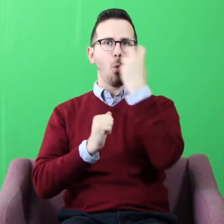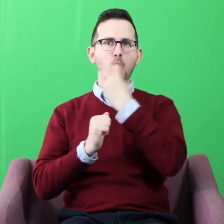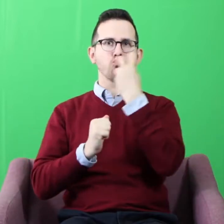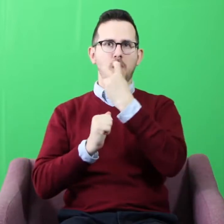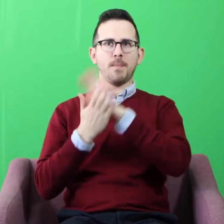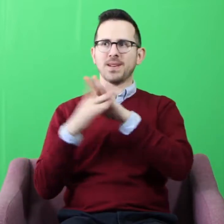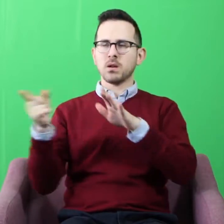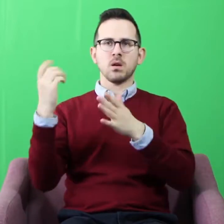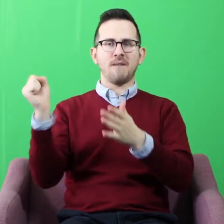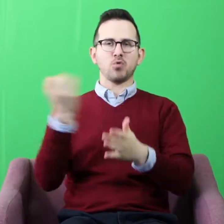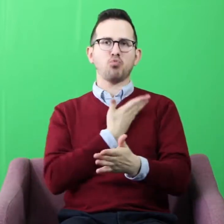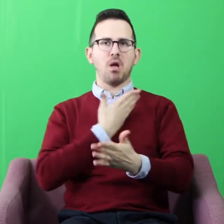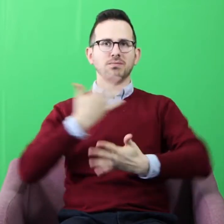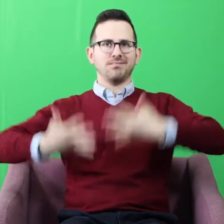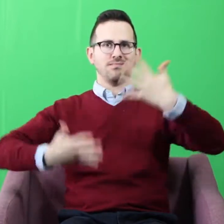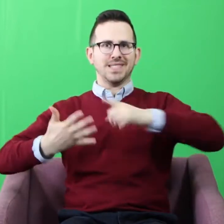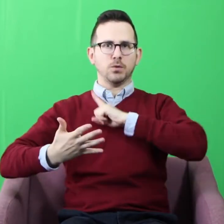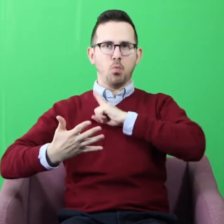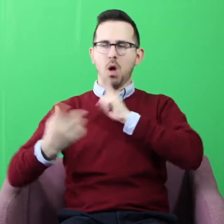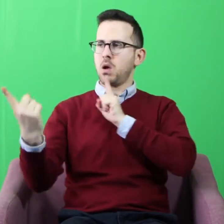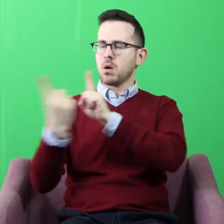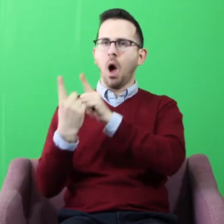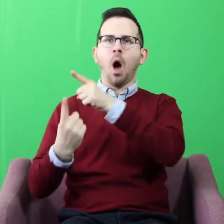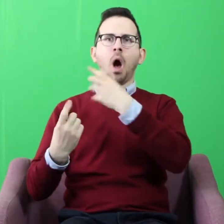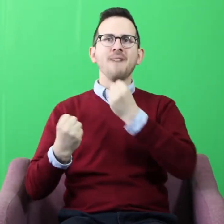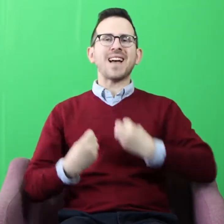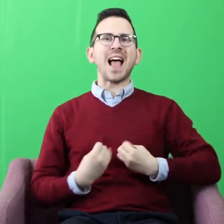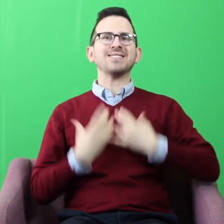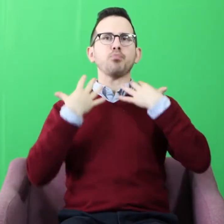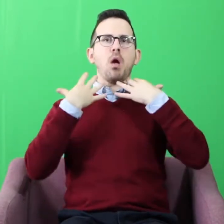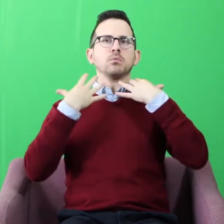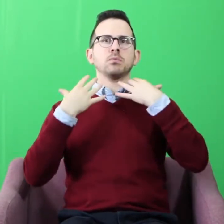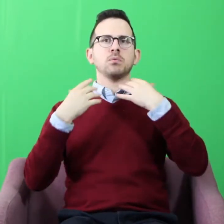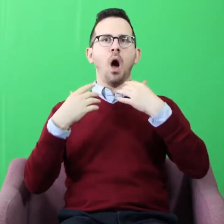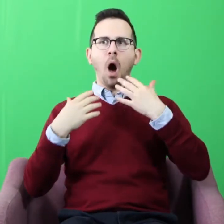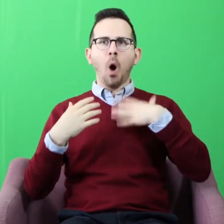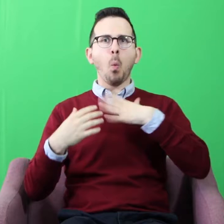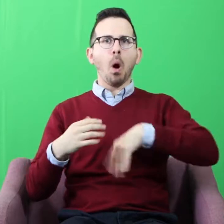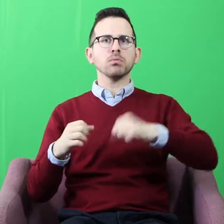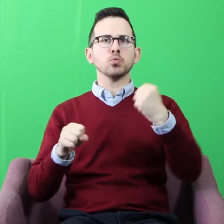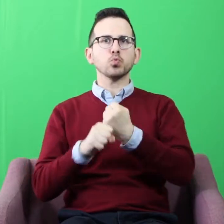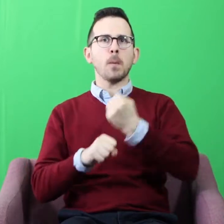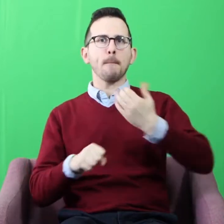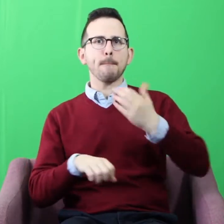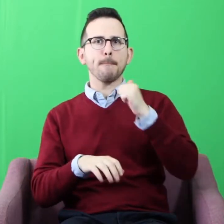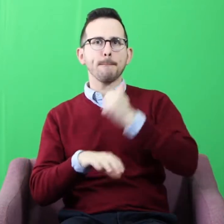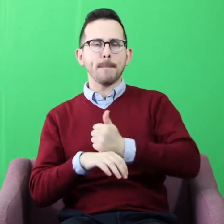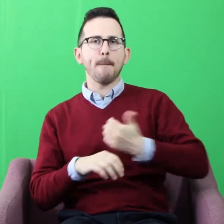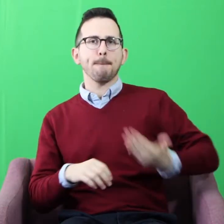My brother is not a signer but with me they are surprised when they meet me as I’m able to communicate in their language